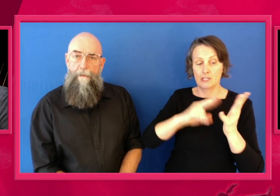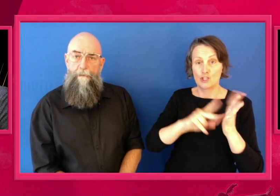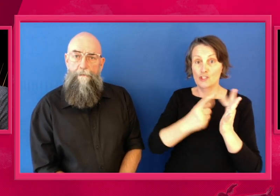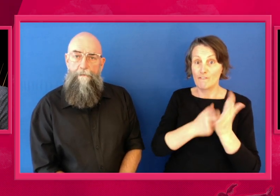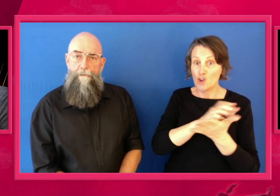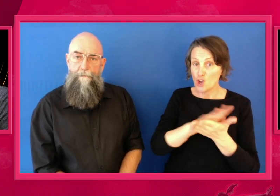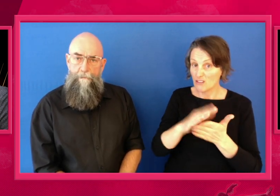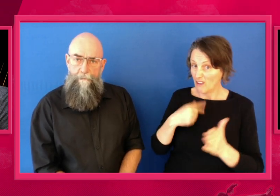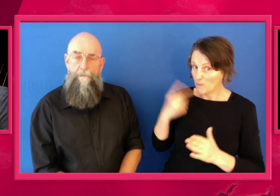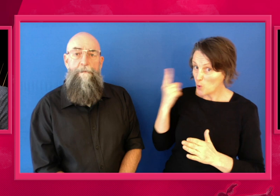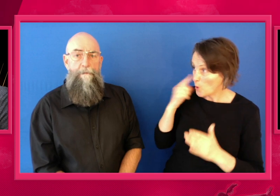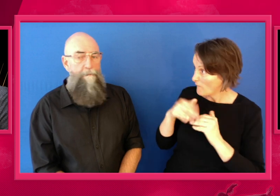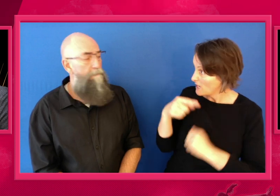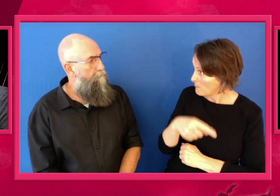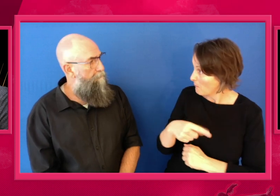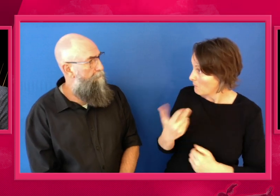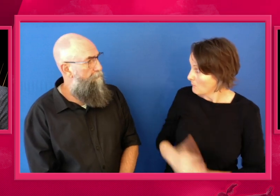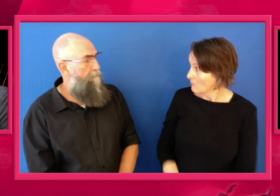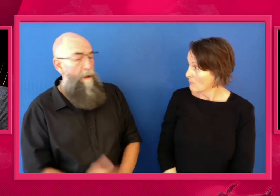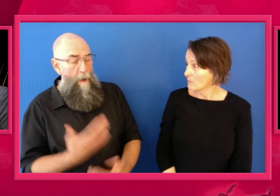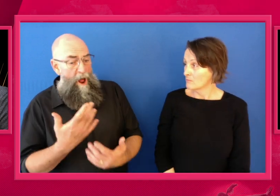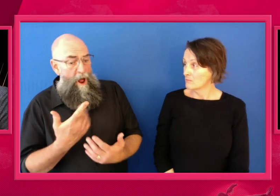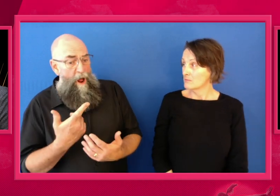Kurt Fearnley: Well, the one of the things that would make you nervous is that he's not